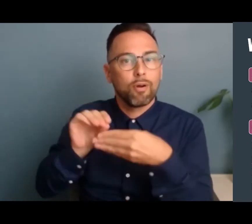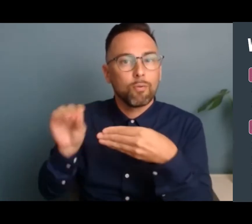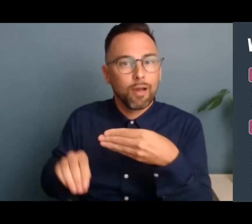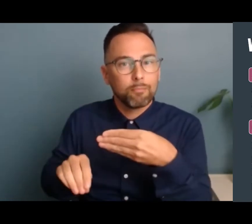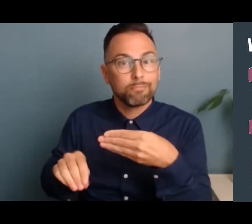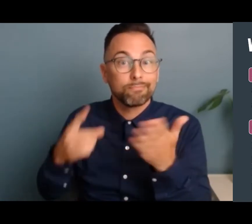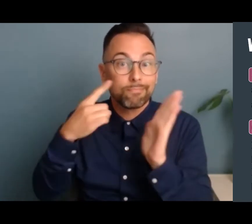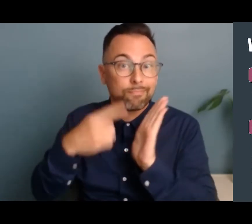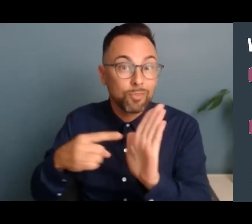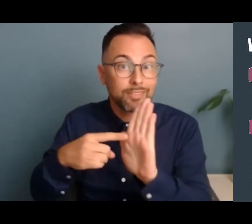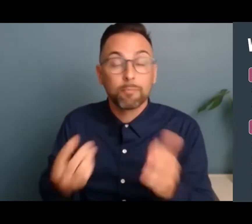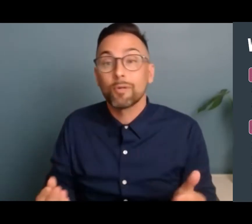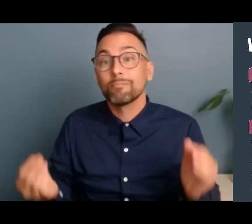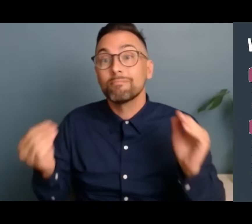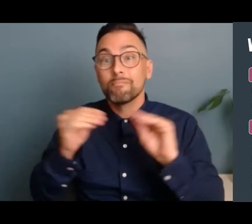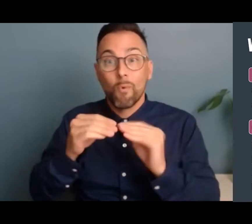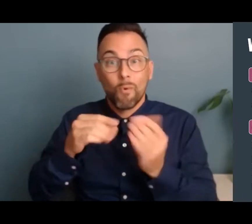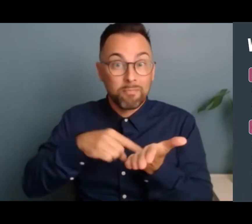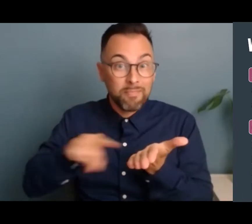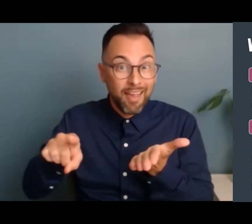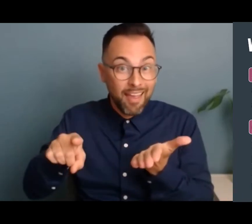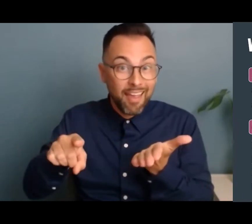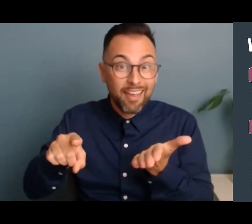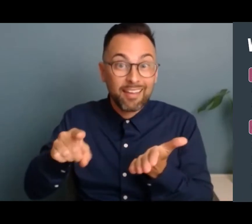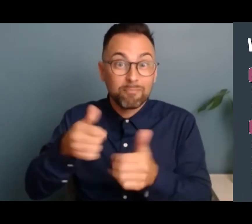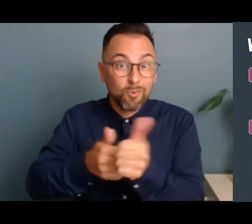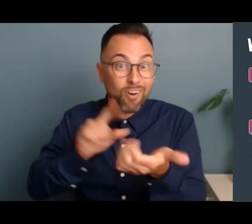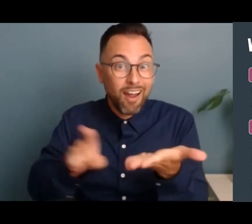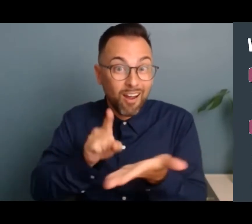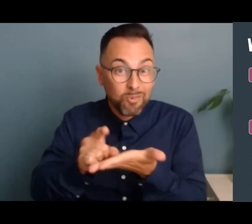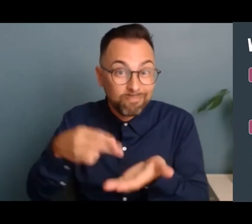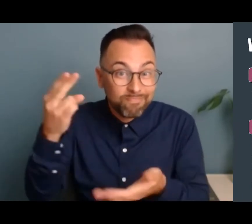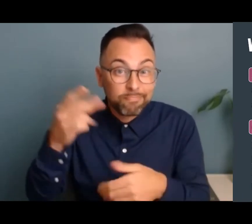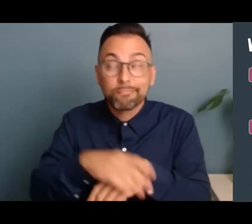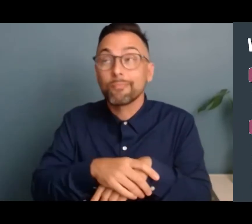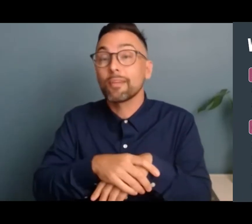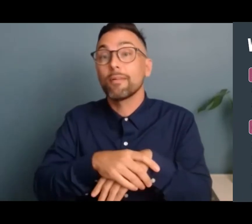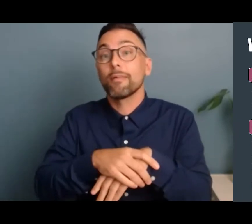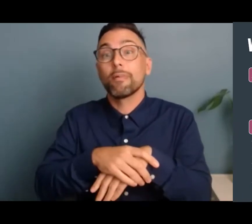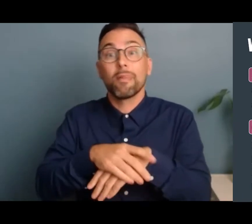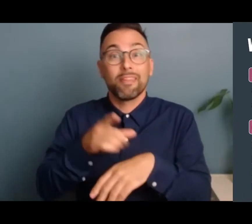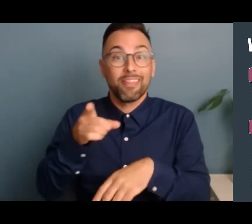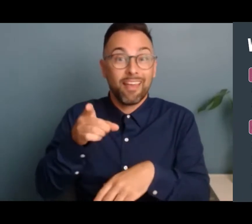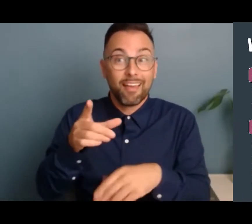they do have a chance for an improved outcome. For example, improved pay, resulting in higher wages.